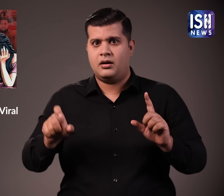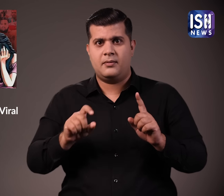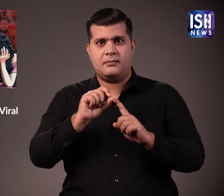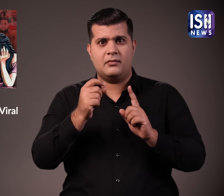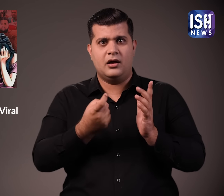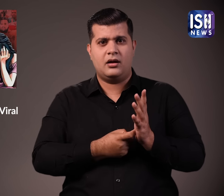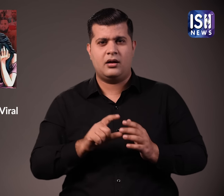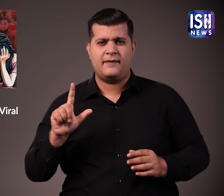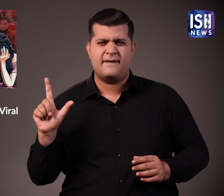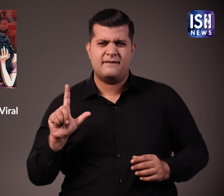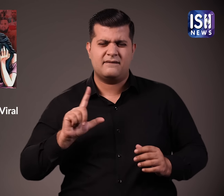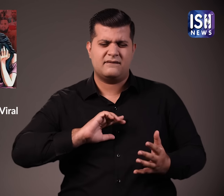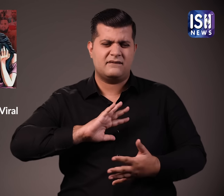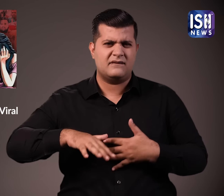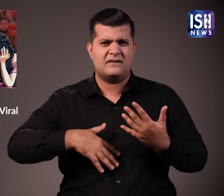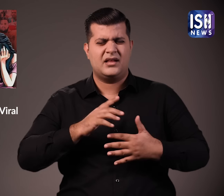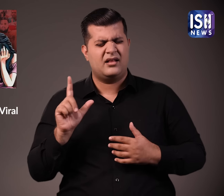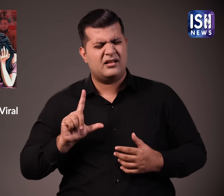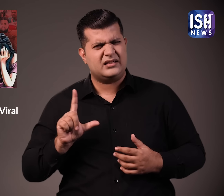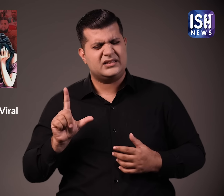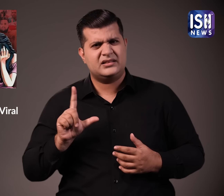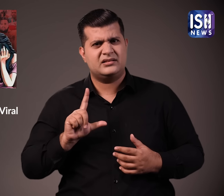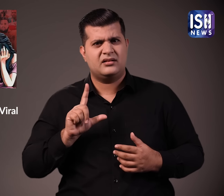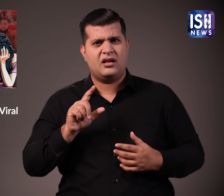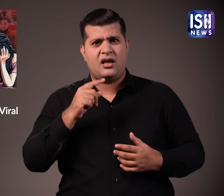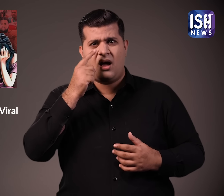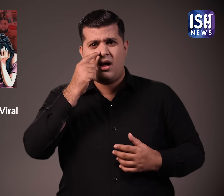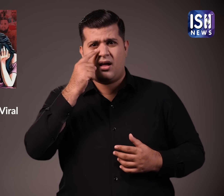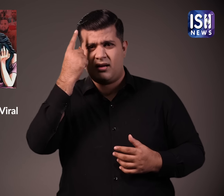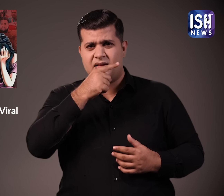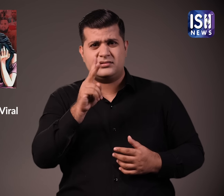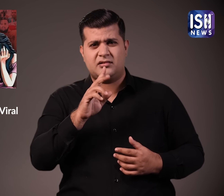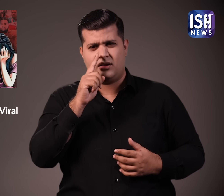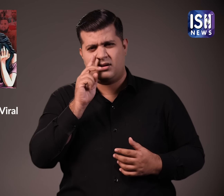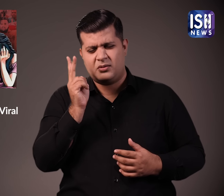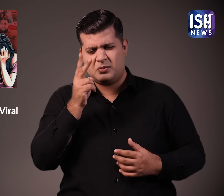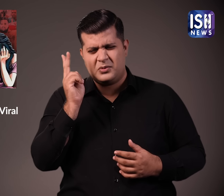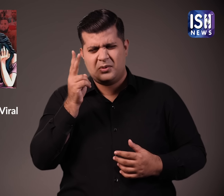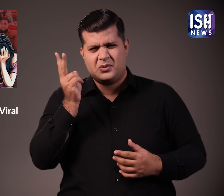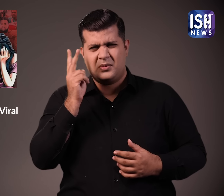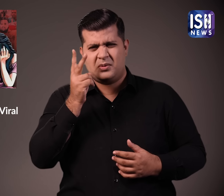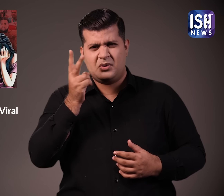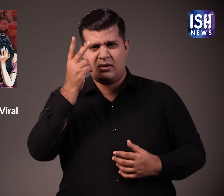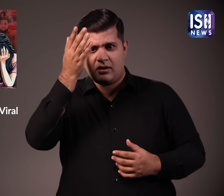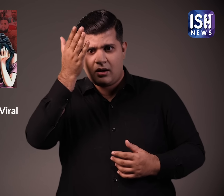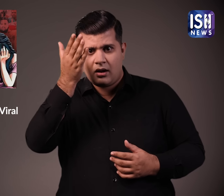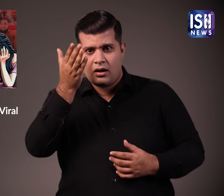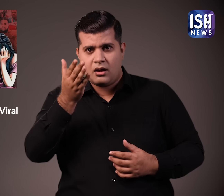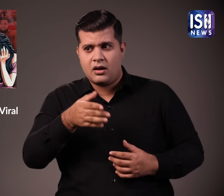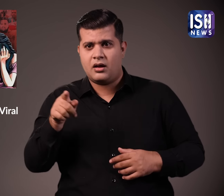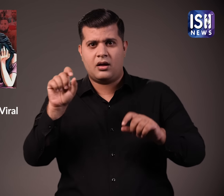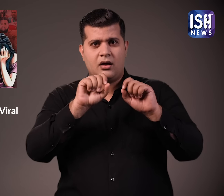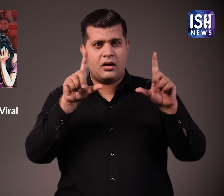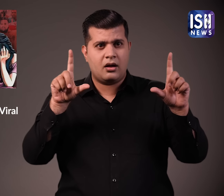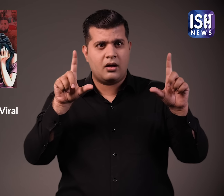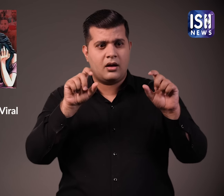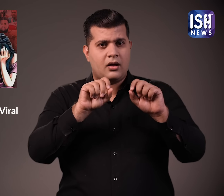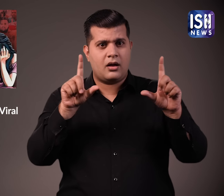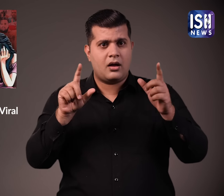It had videos of Prajwal’s sexual assault against several women.